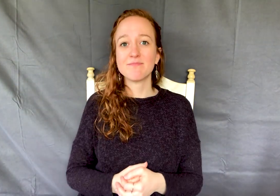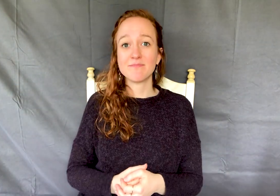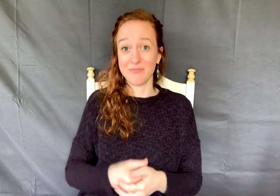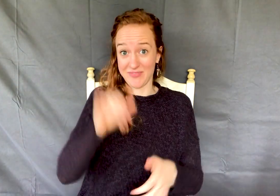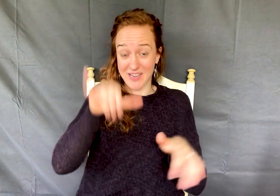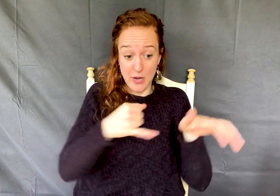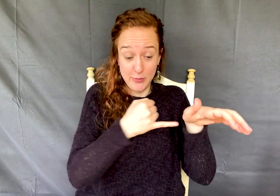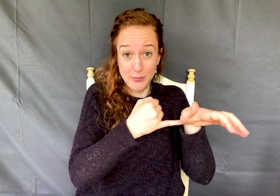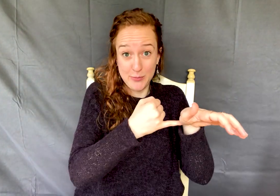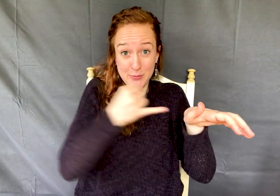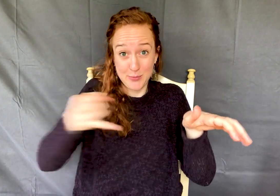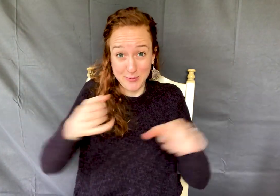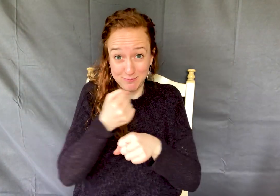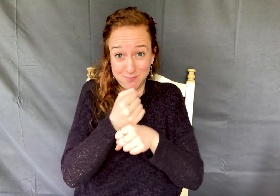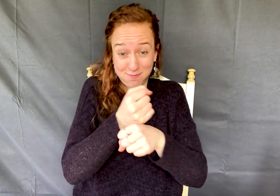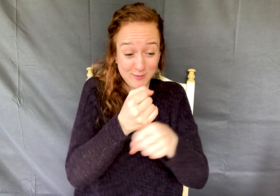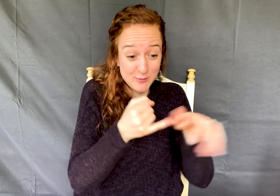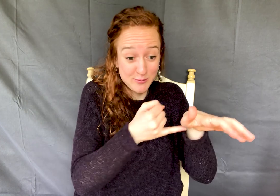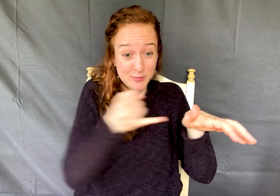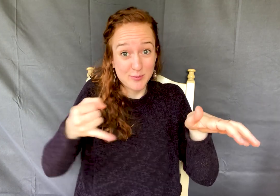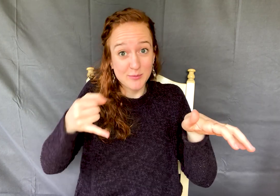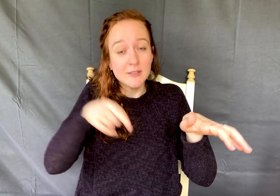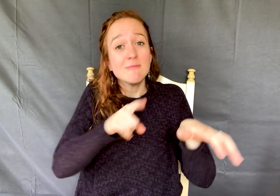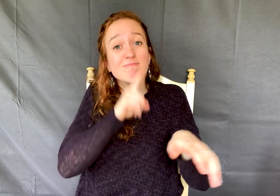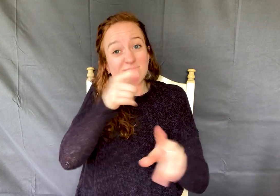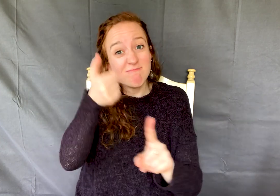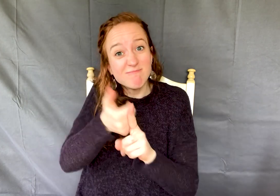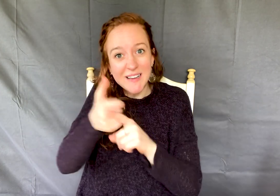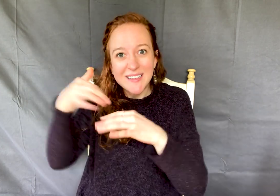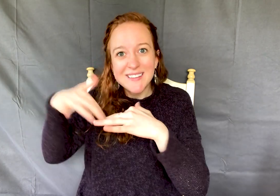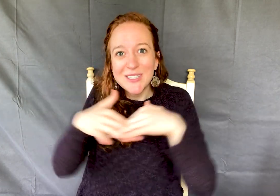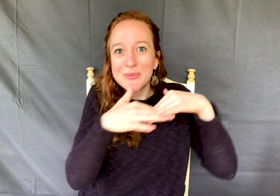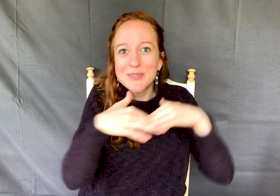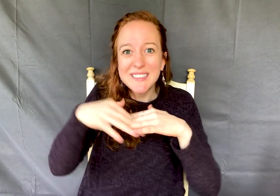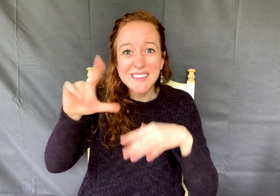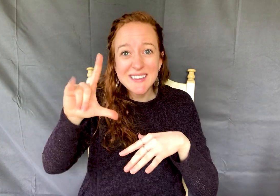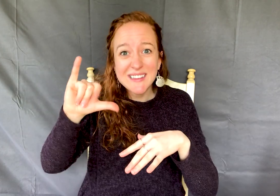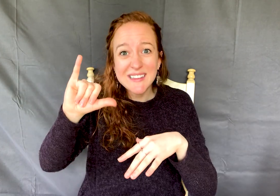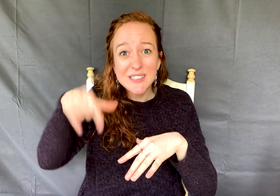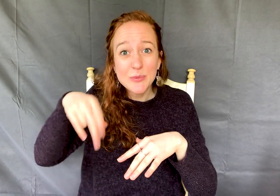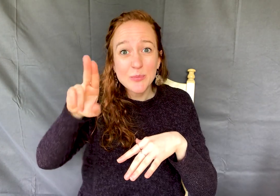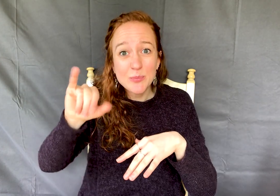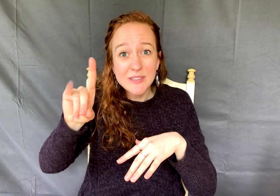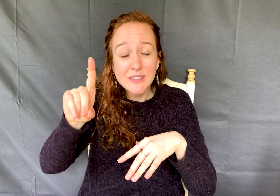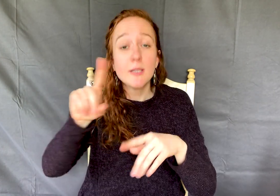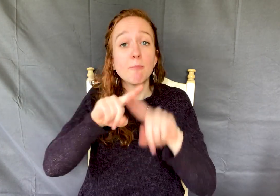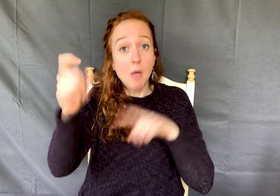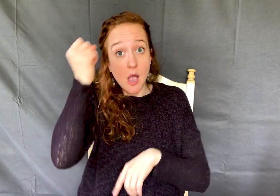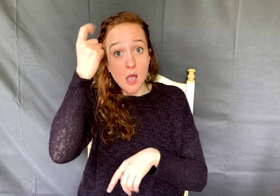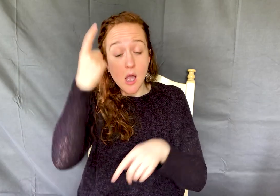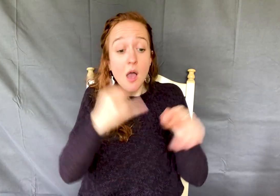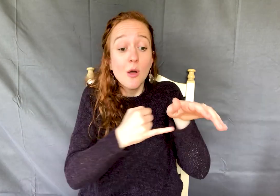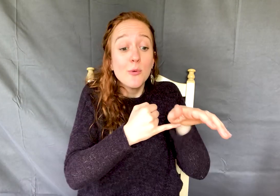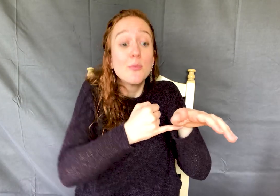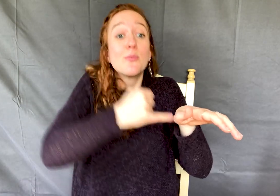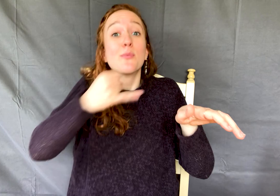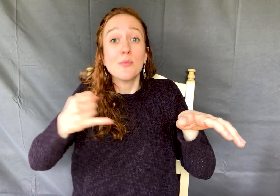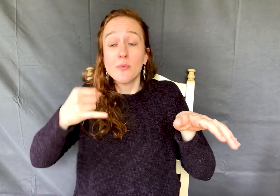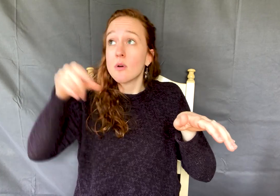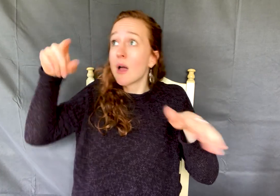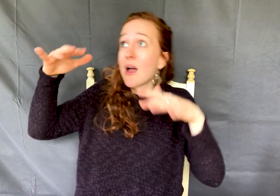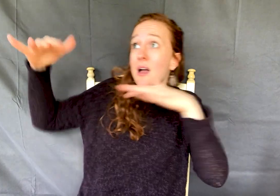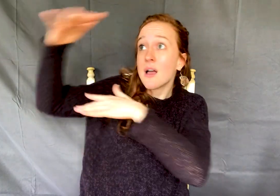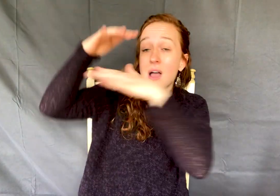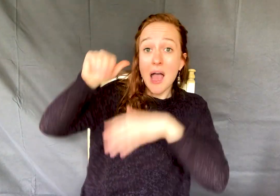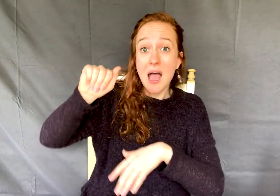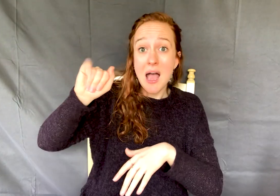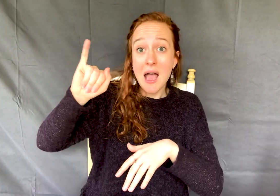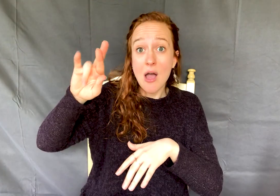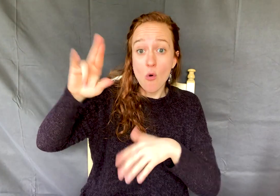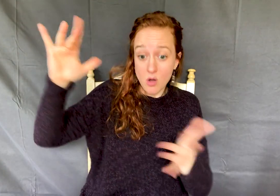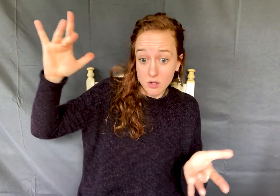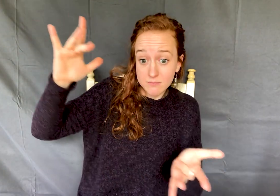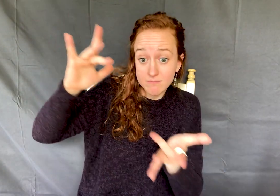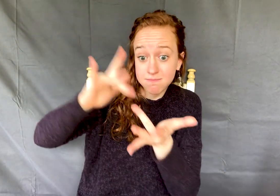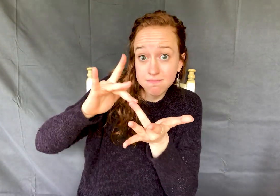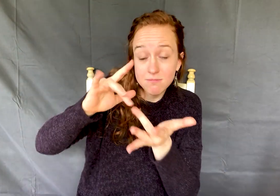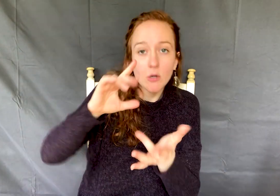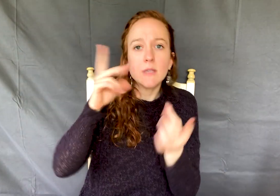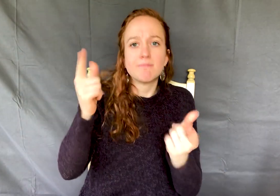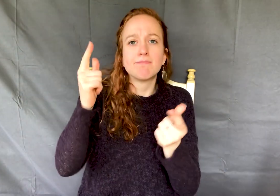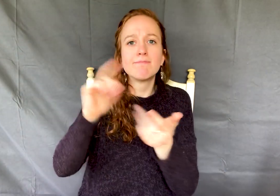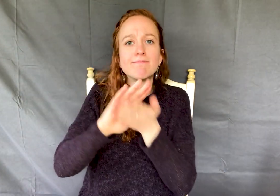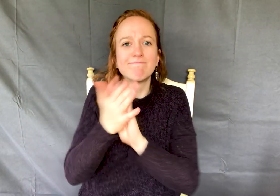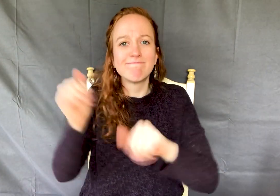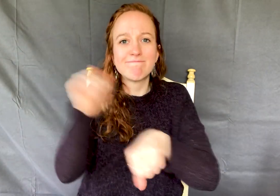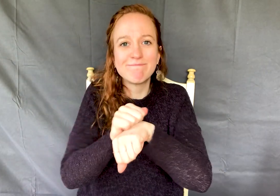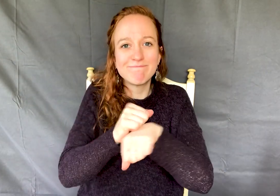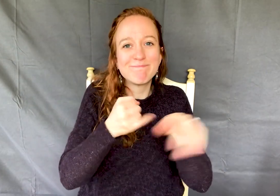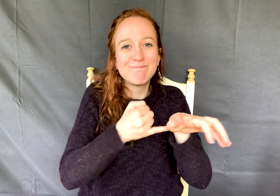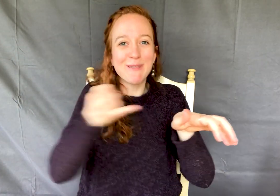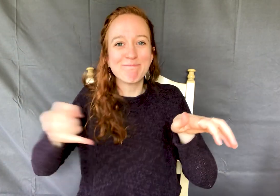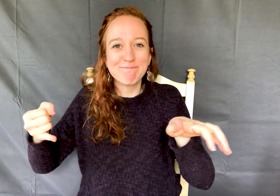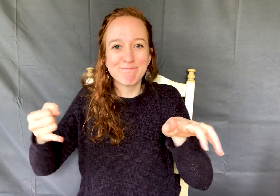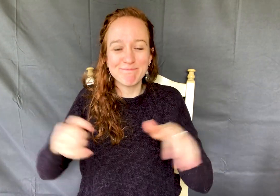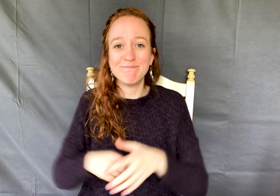The threads a spider uses to construct its web begin as liquid, but they dry quickly in the air.